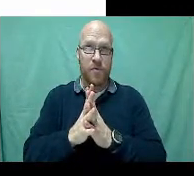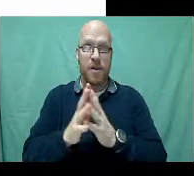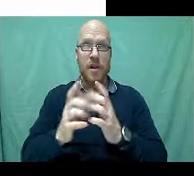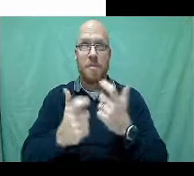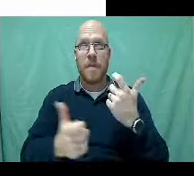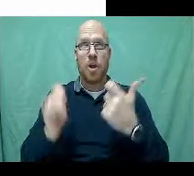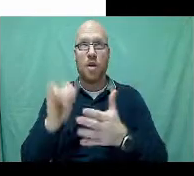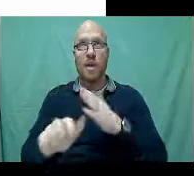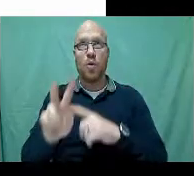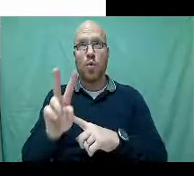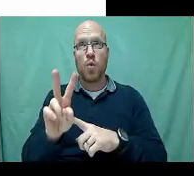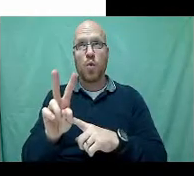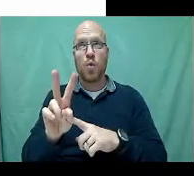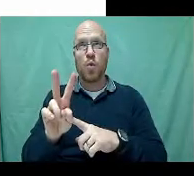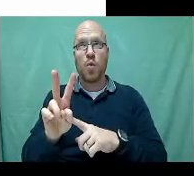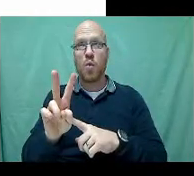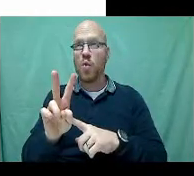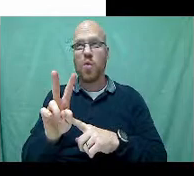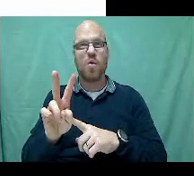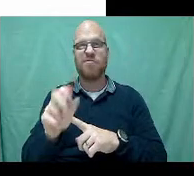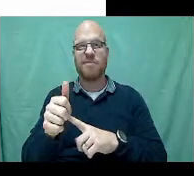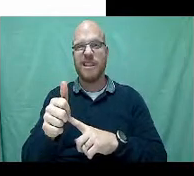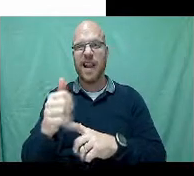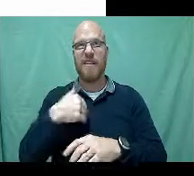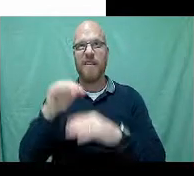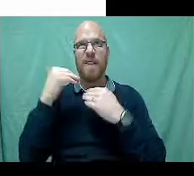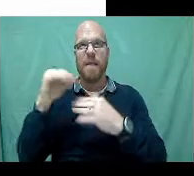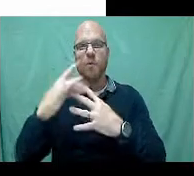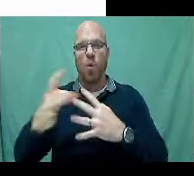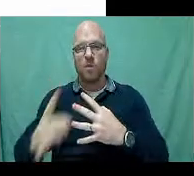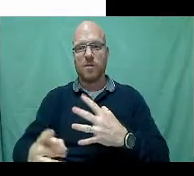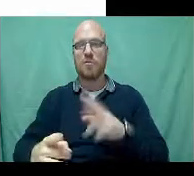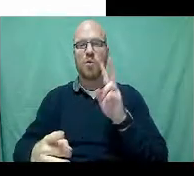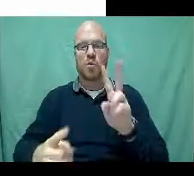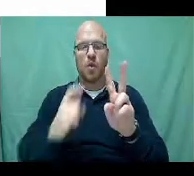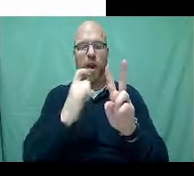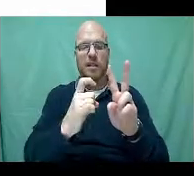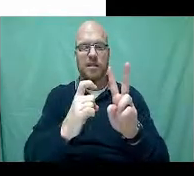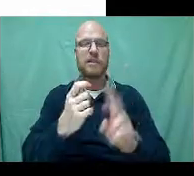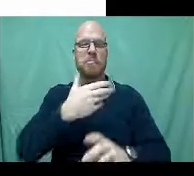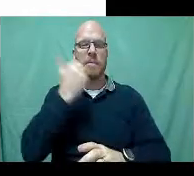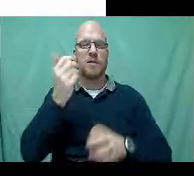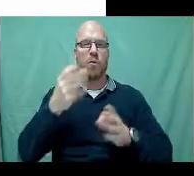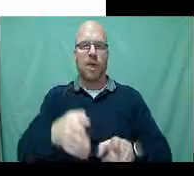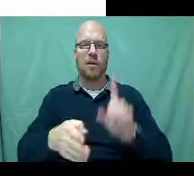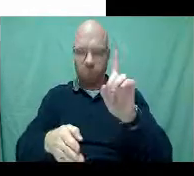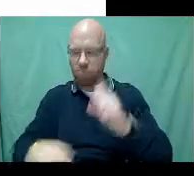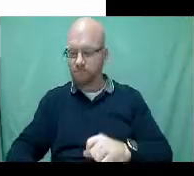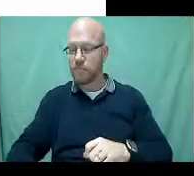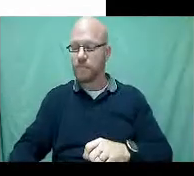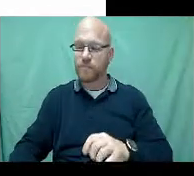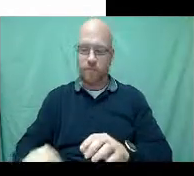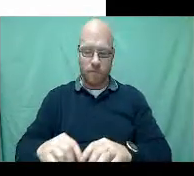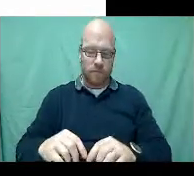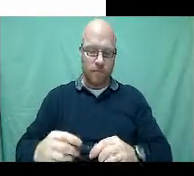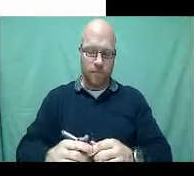We can divide by 2 but not by 4, so 10 is kind of limited so,